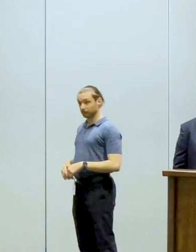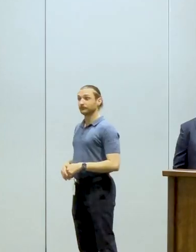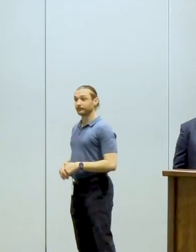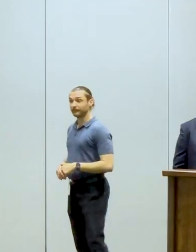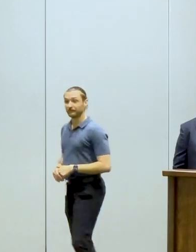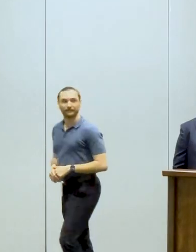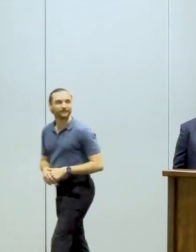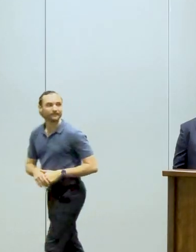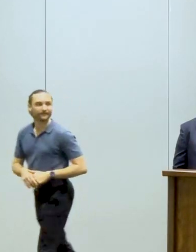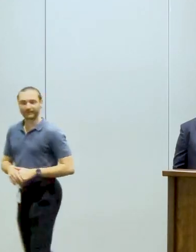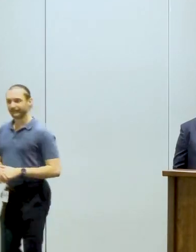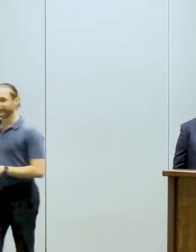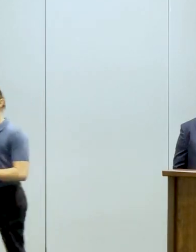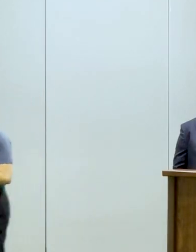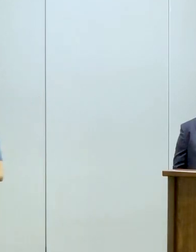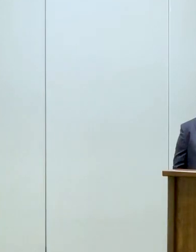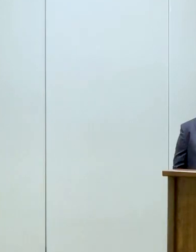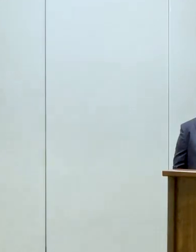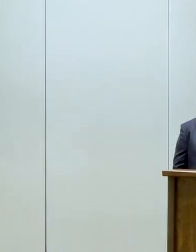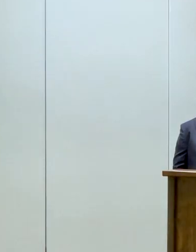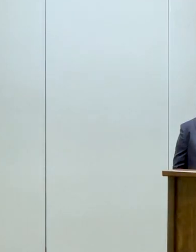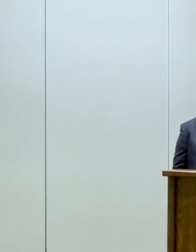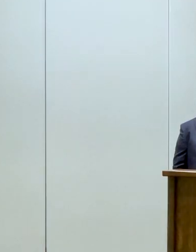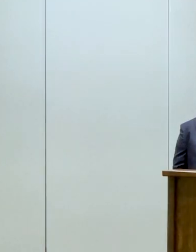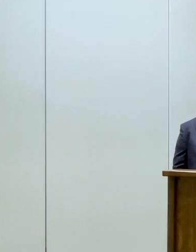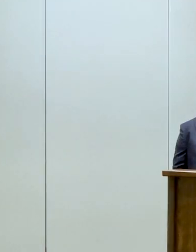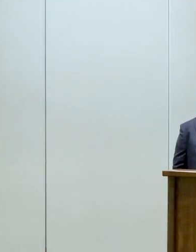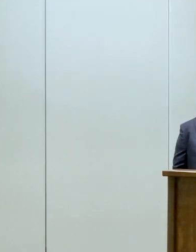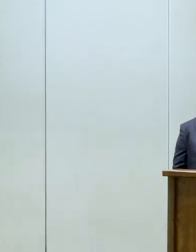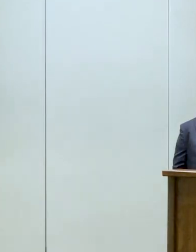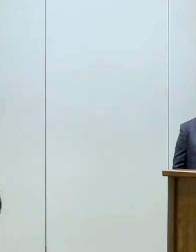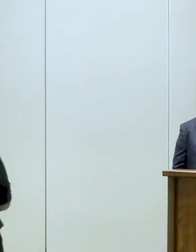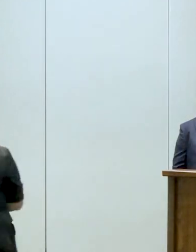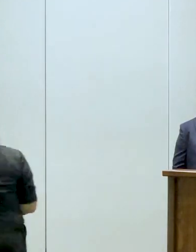navigating digital content can be a major challenge without